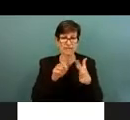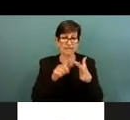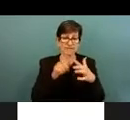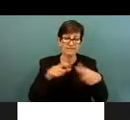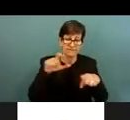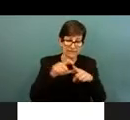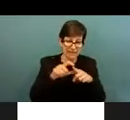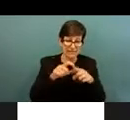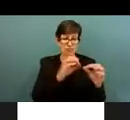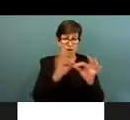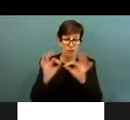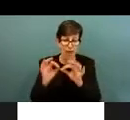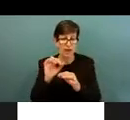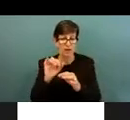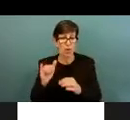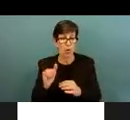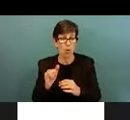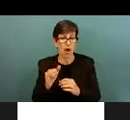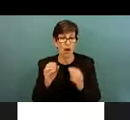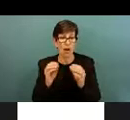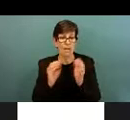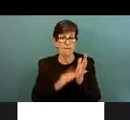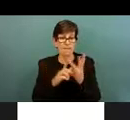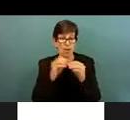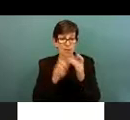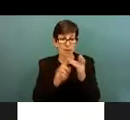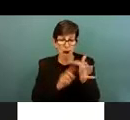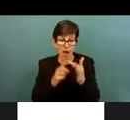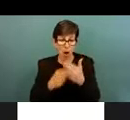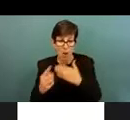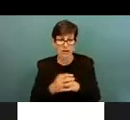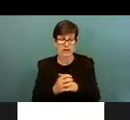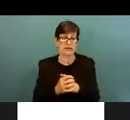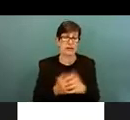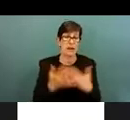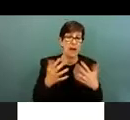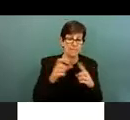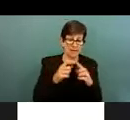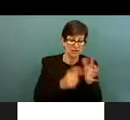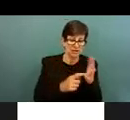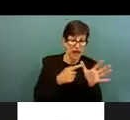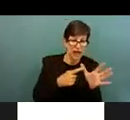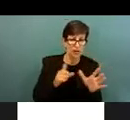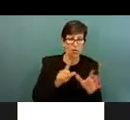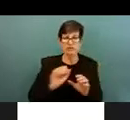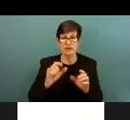only? How much data do they have? What sort of bandwidth do they have? What kinds of devices